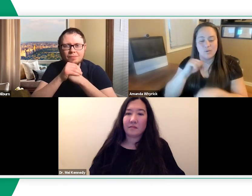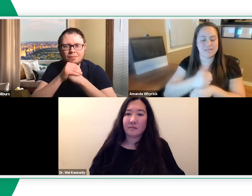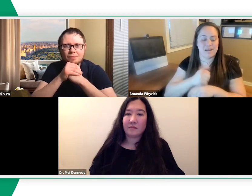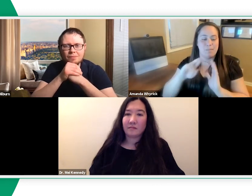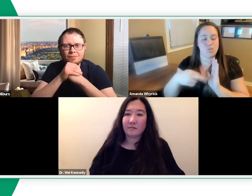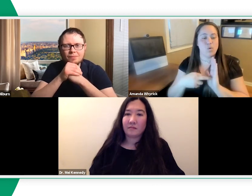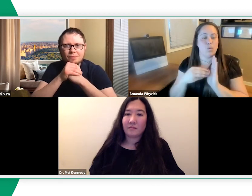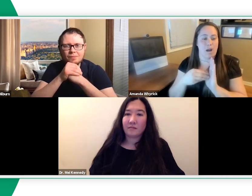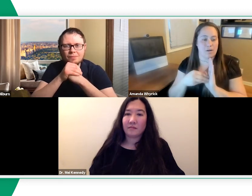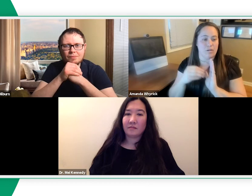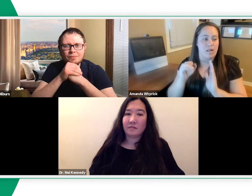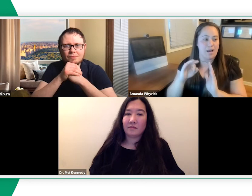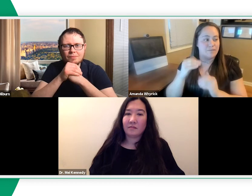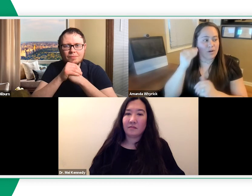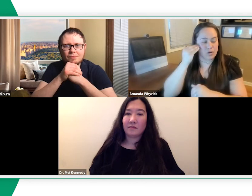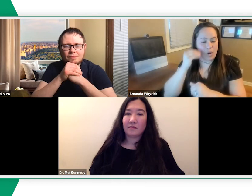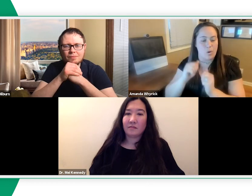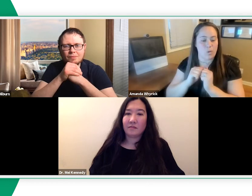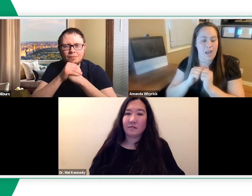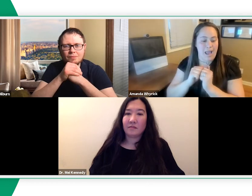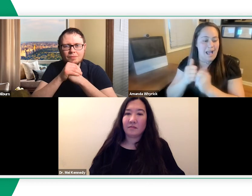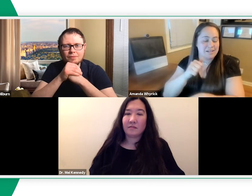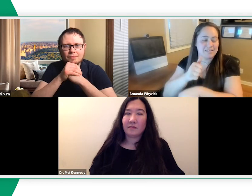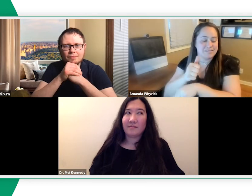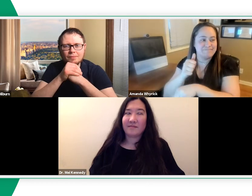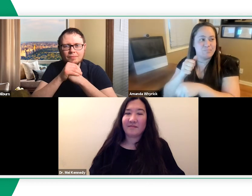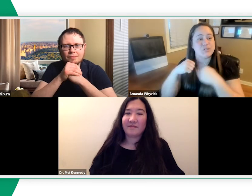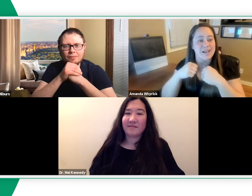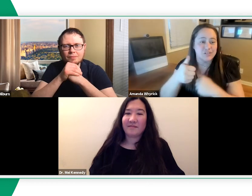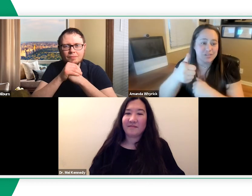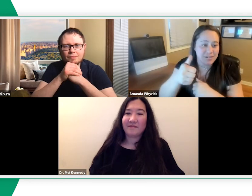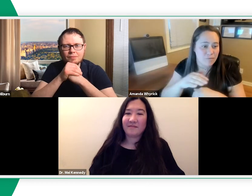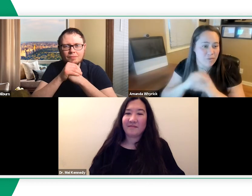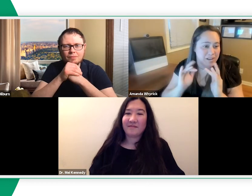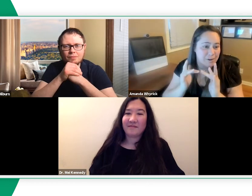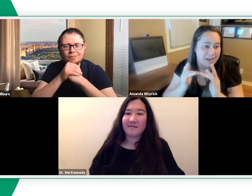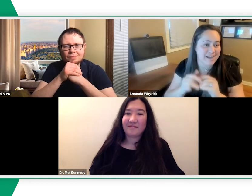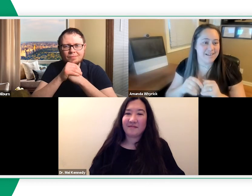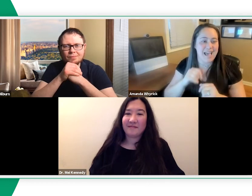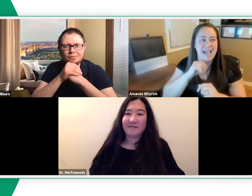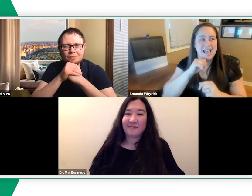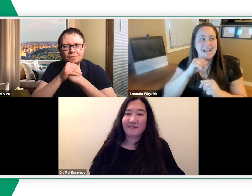you can set up a role model of, you know, how to protect yourself on the internet,